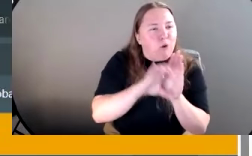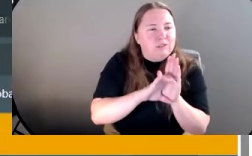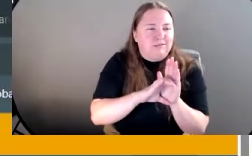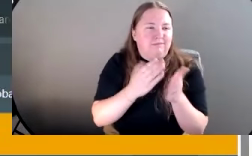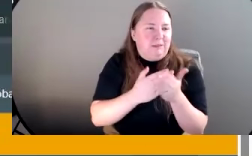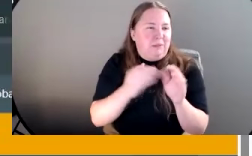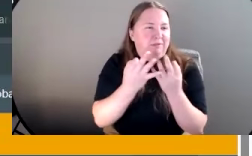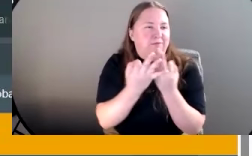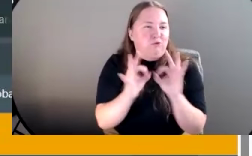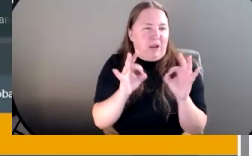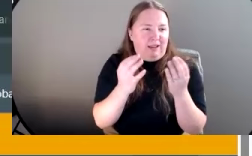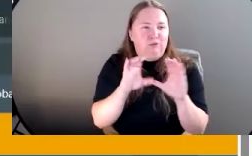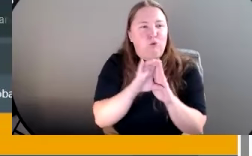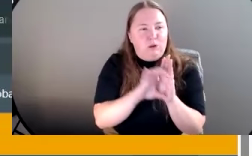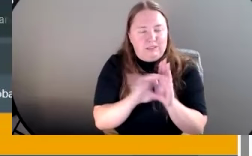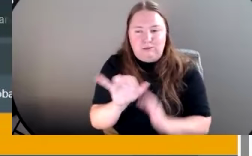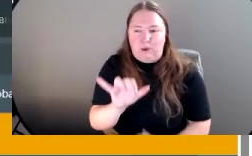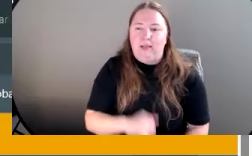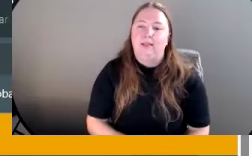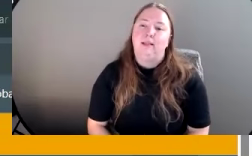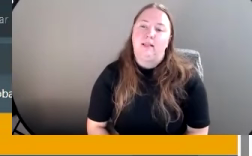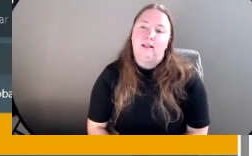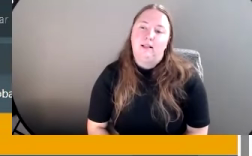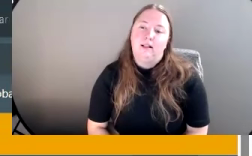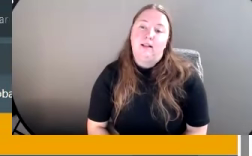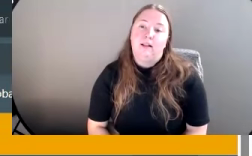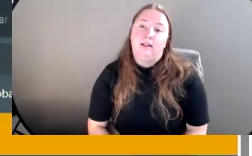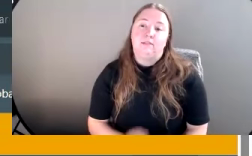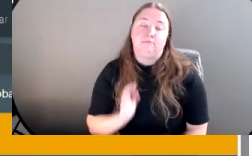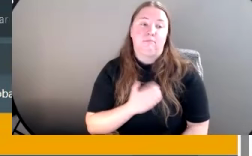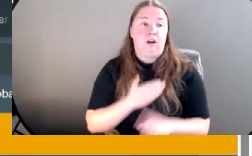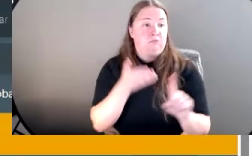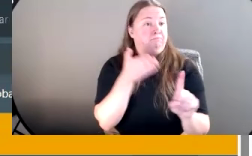So this is again, our go to usually where we send